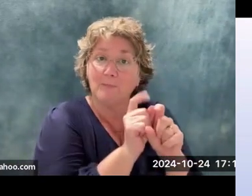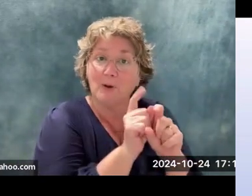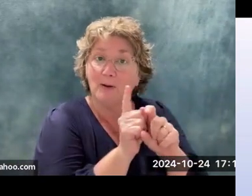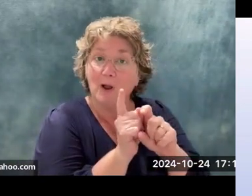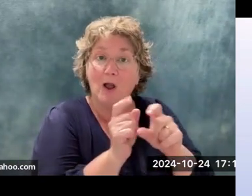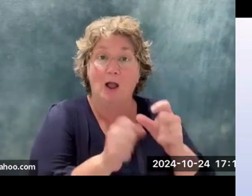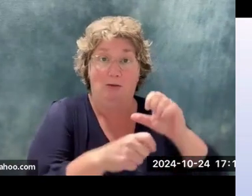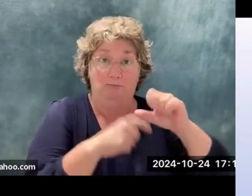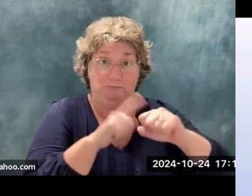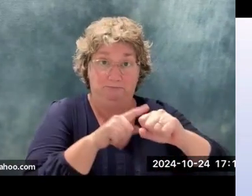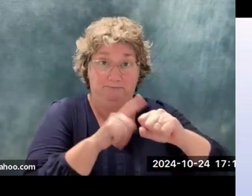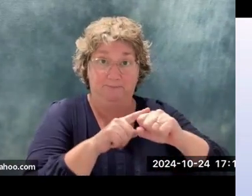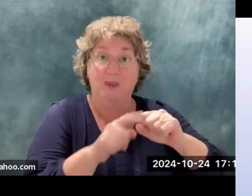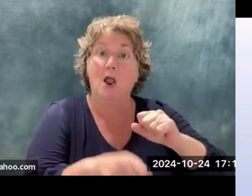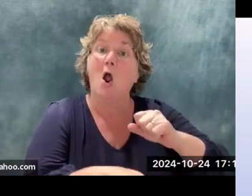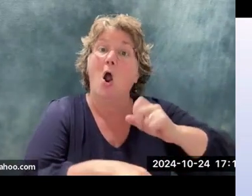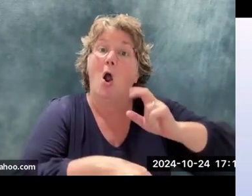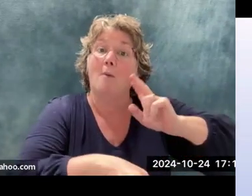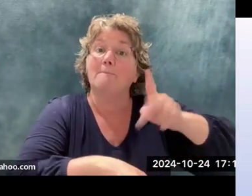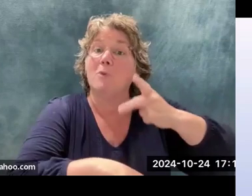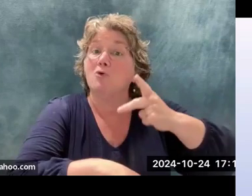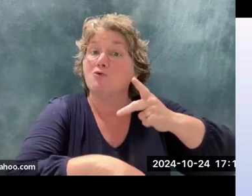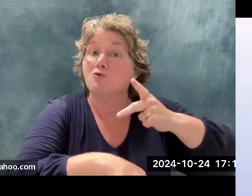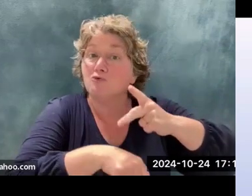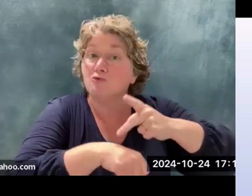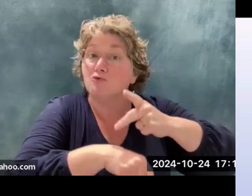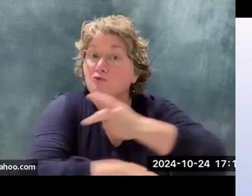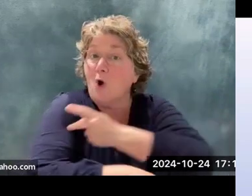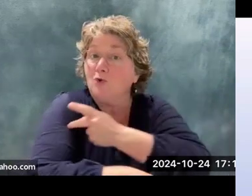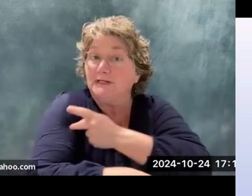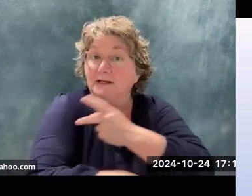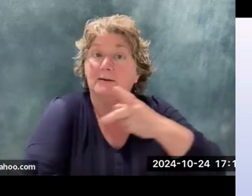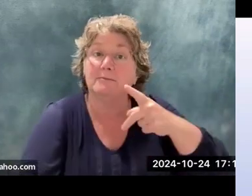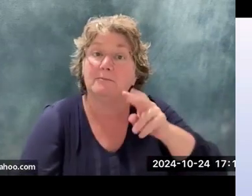surface of the COVID-19 virus and our immune systems.